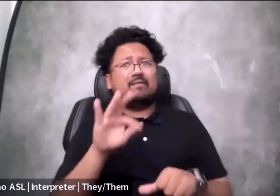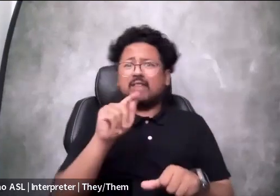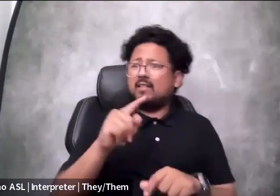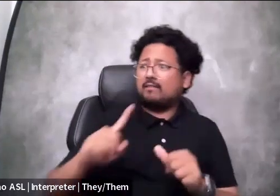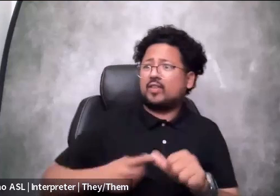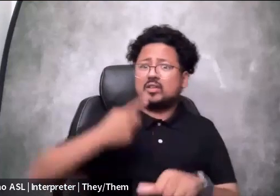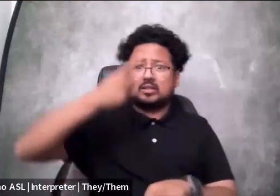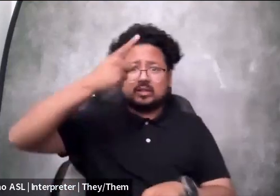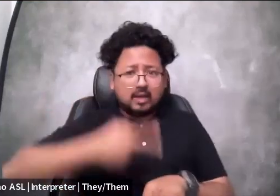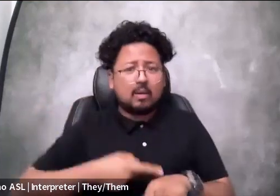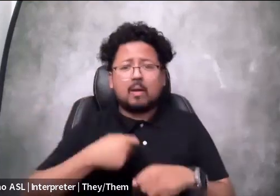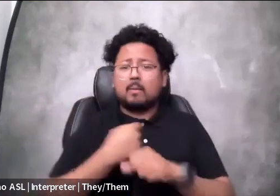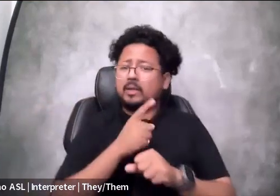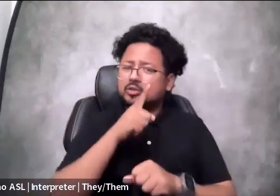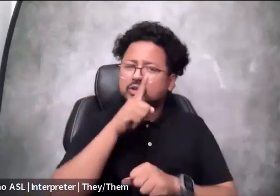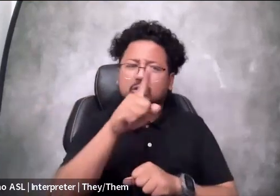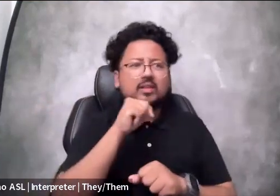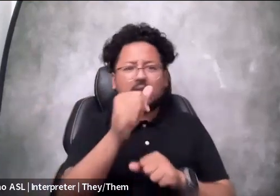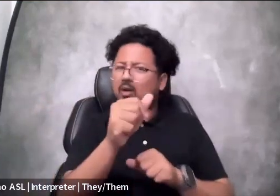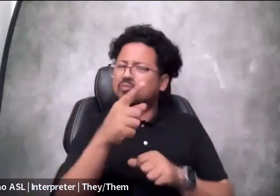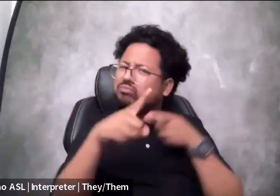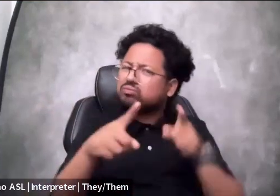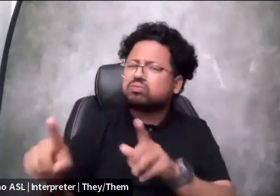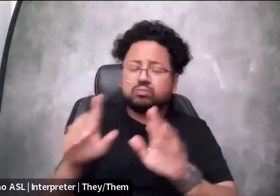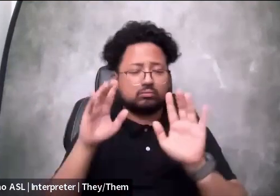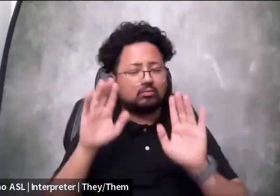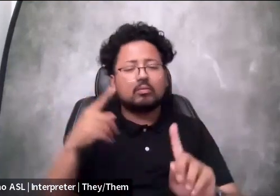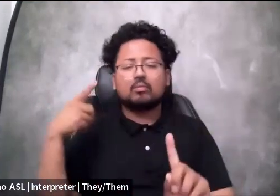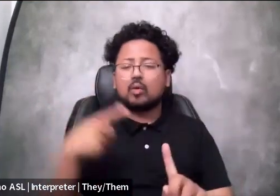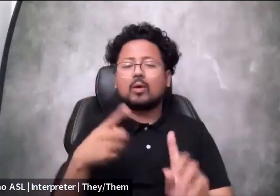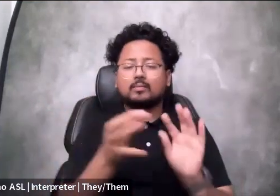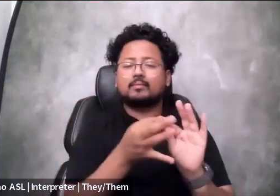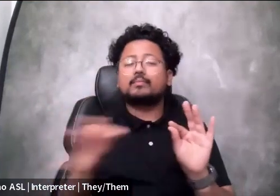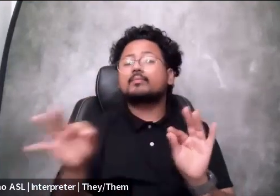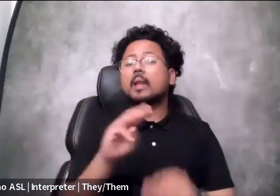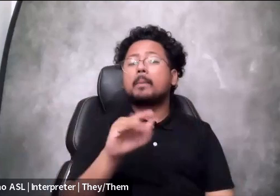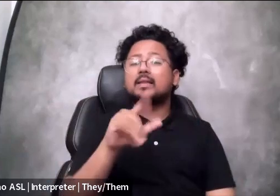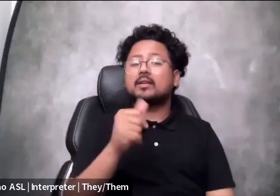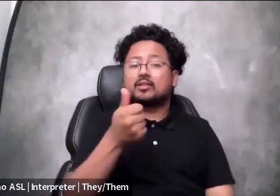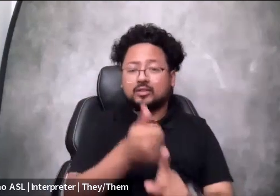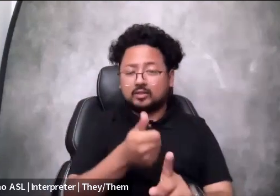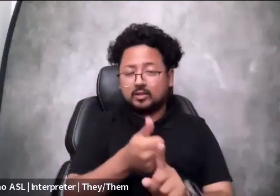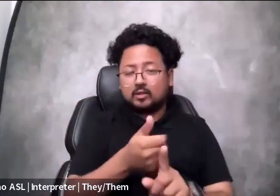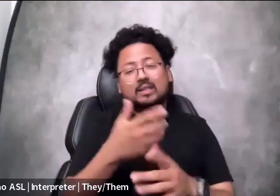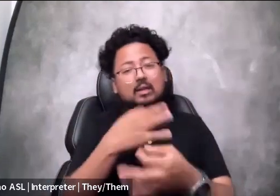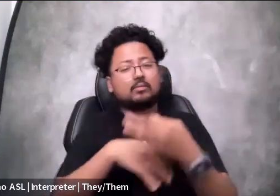I wanted it to not be a problem. So here is Melissa, who within the book is called George because people don't know.